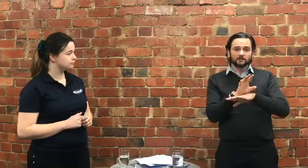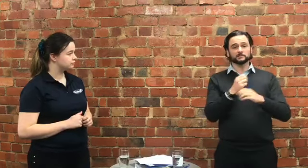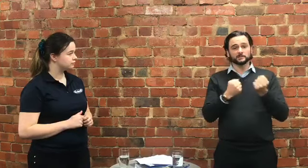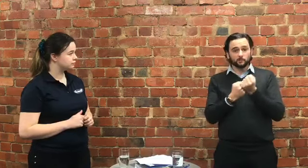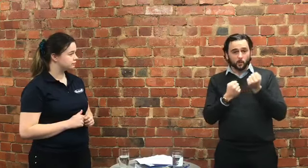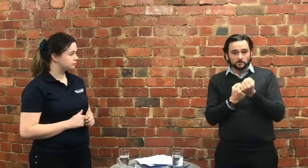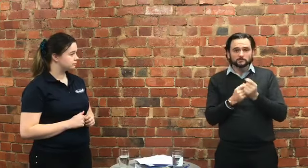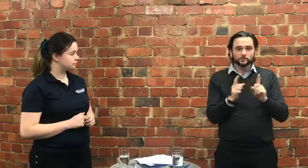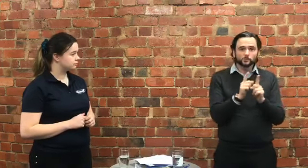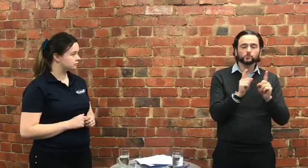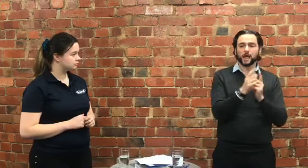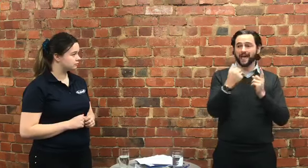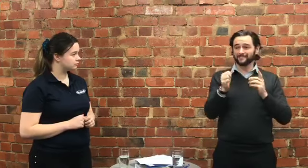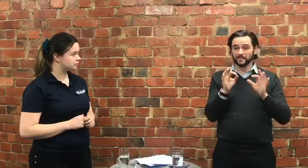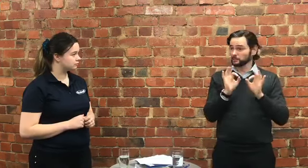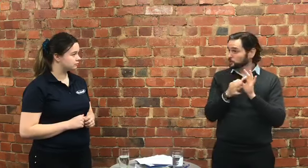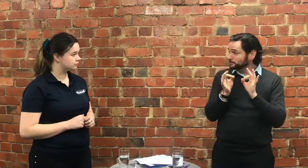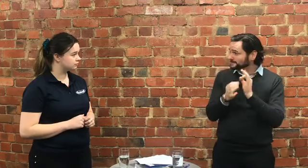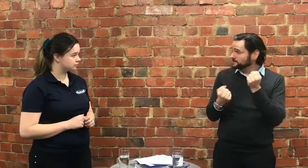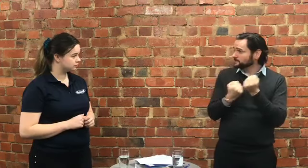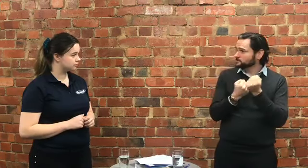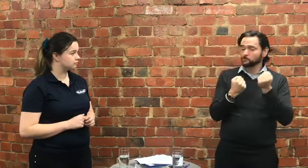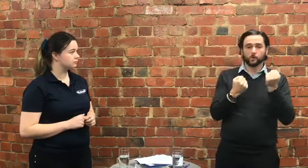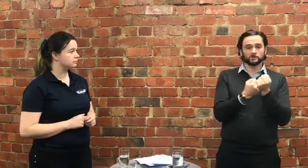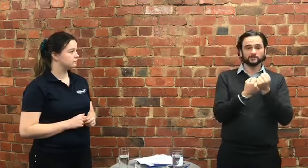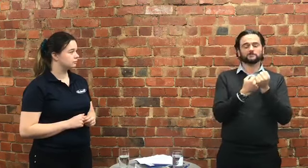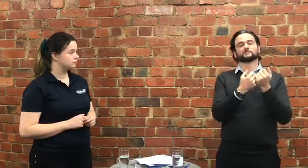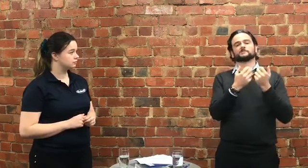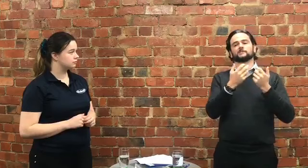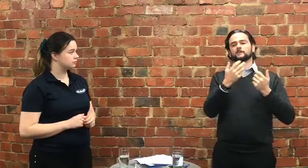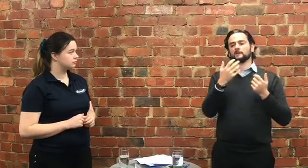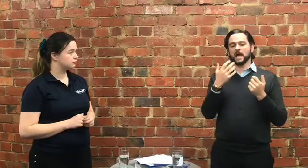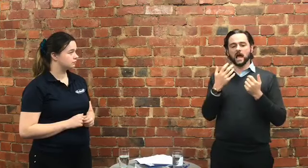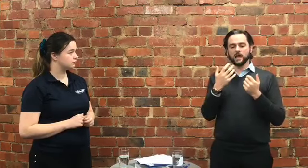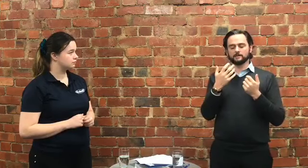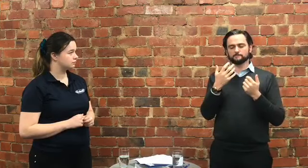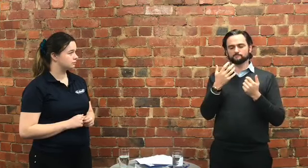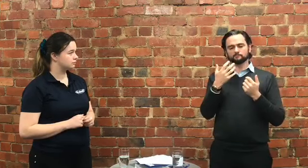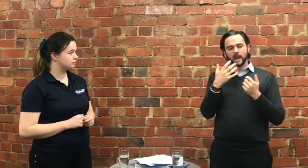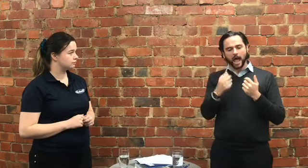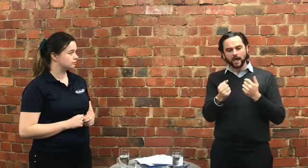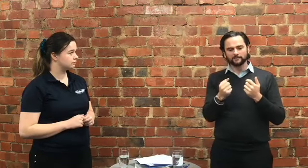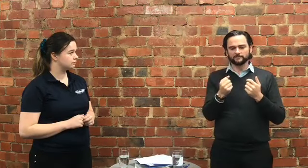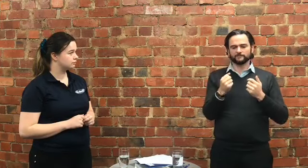There's counseling support as well. Interpreting support can be available.